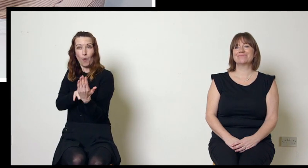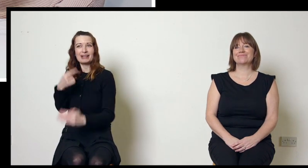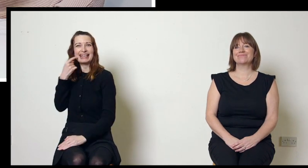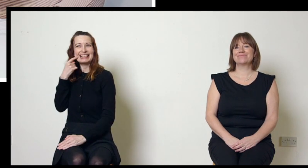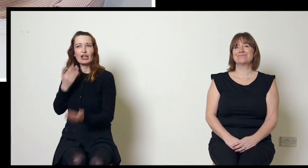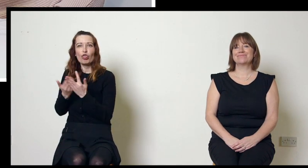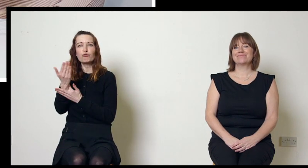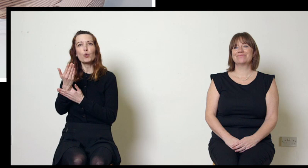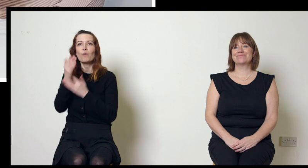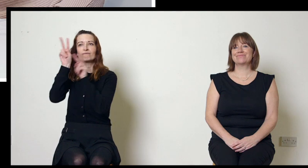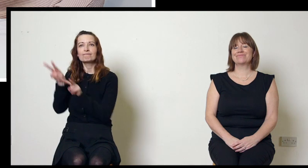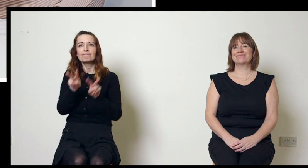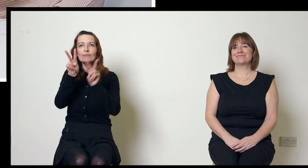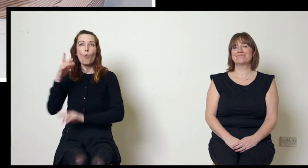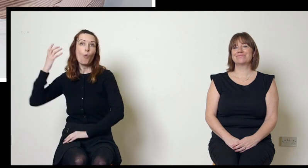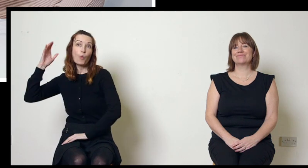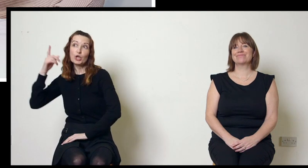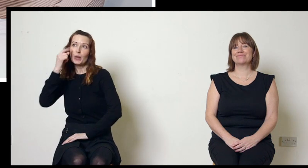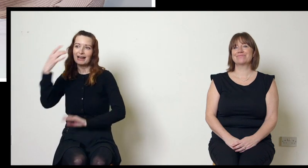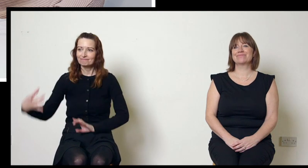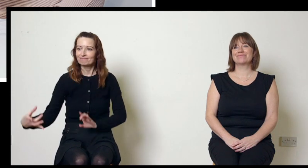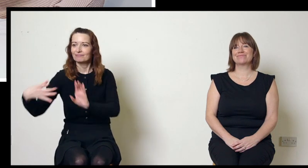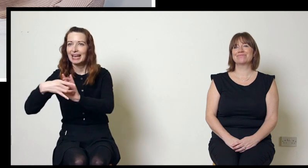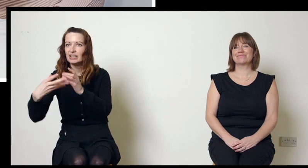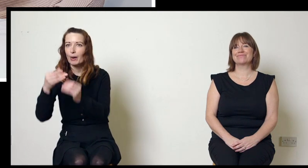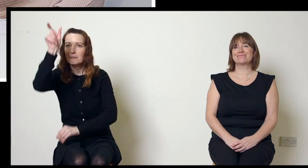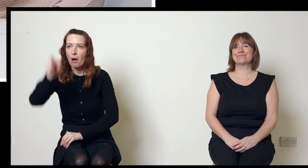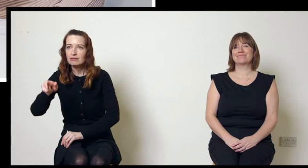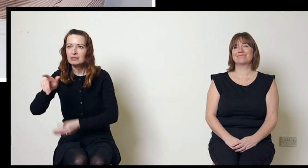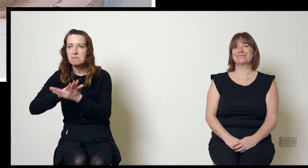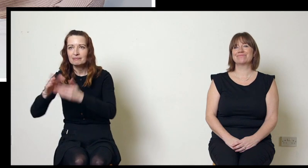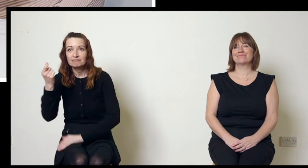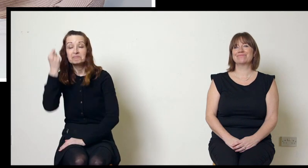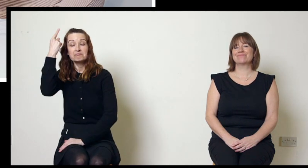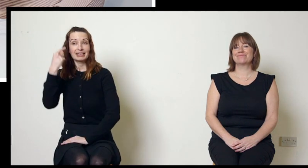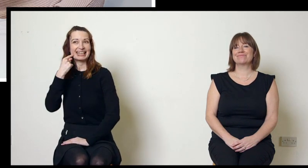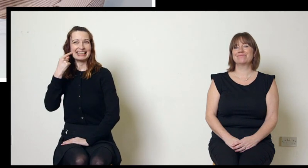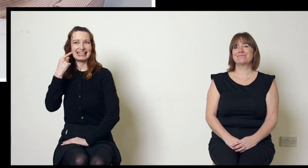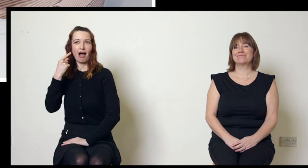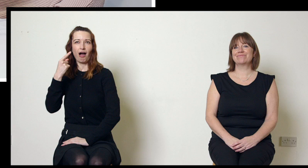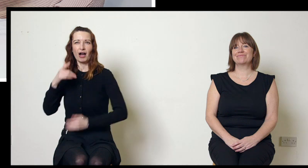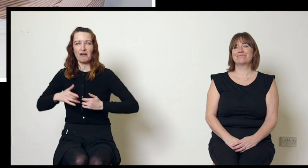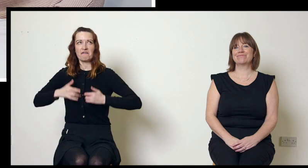they can connect to that person a lot quicker and understand it and feel like the kind of the fence has been moved out of the way.